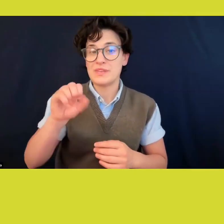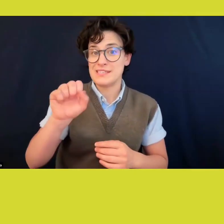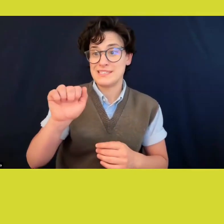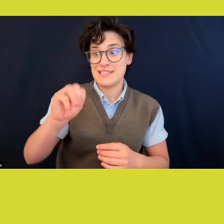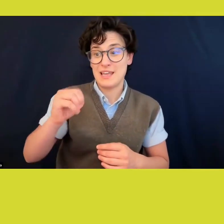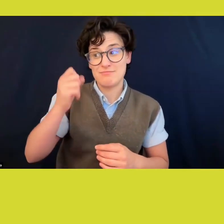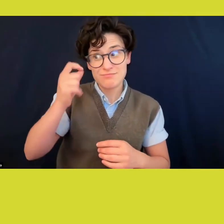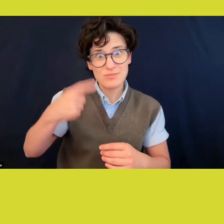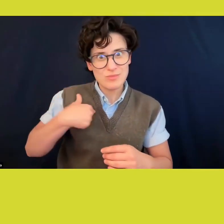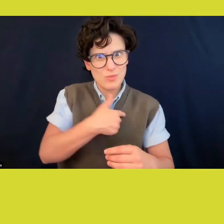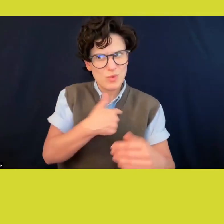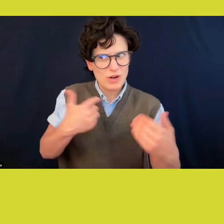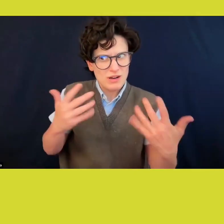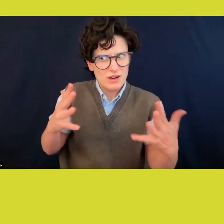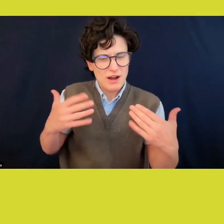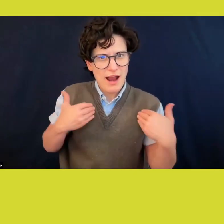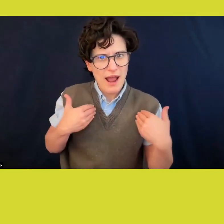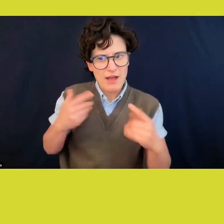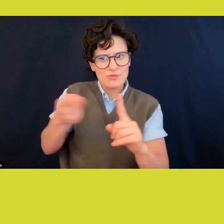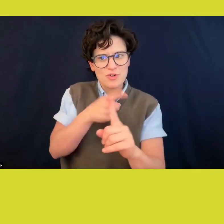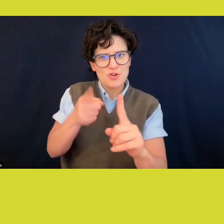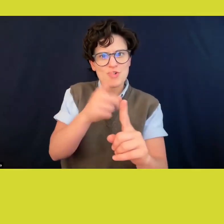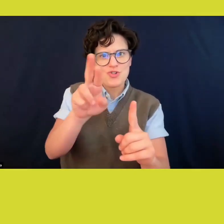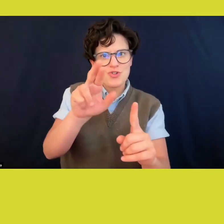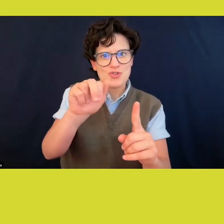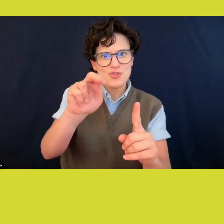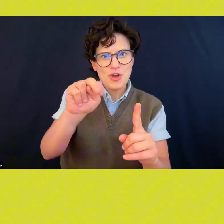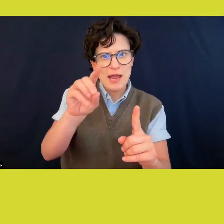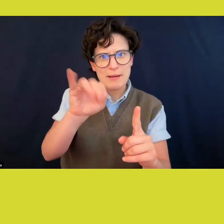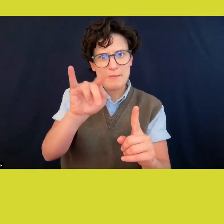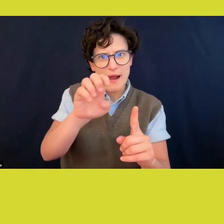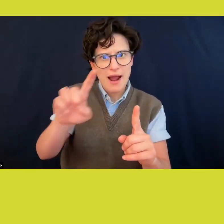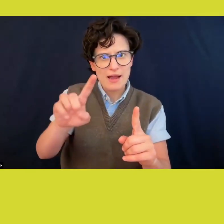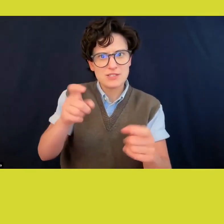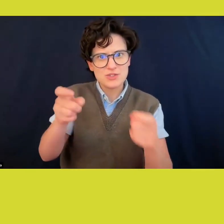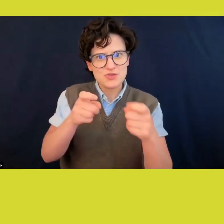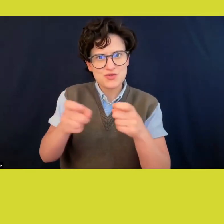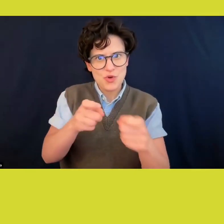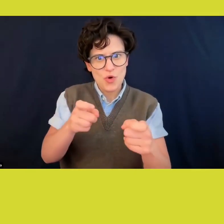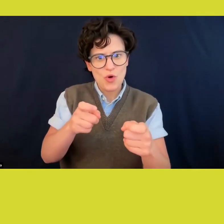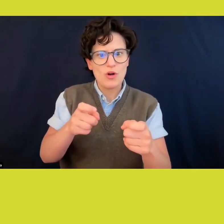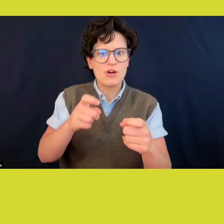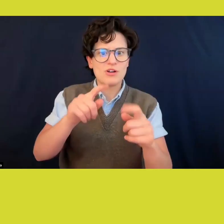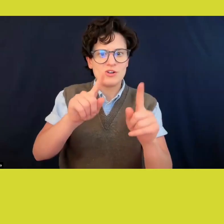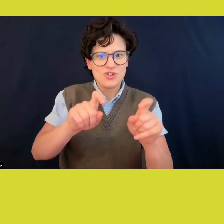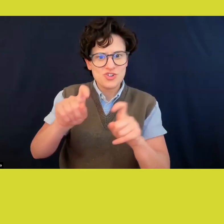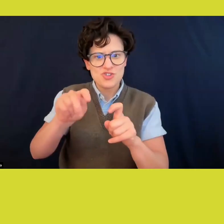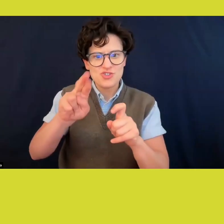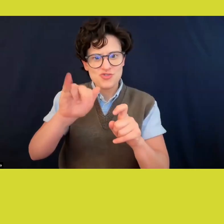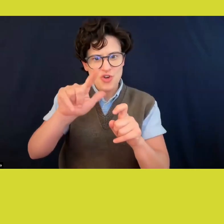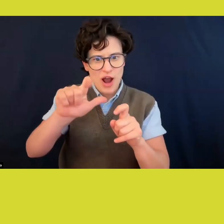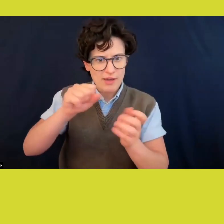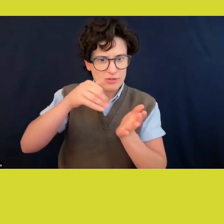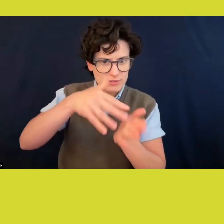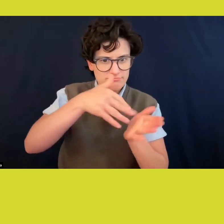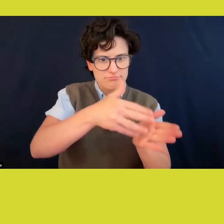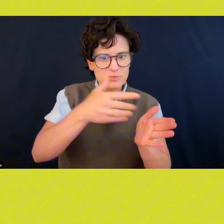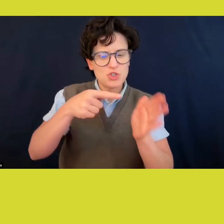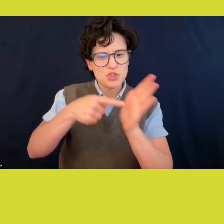showing that the program is much more effective than treatment first you know 80 compared to 30 or 40